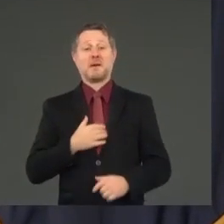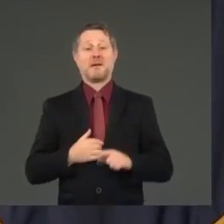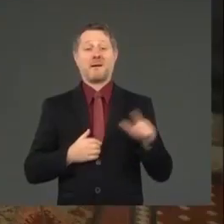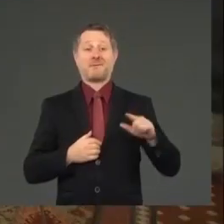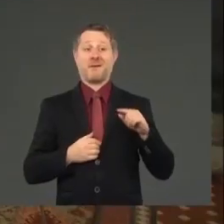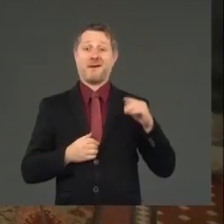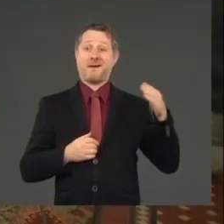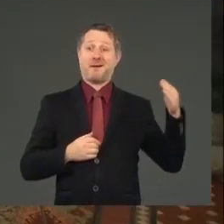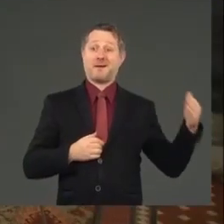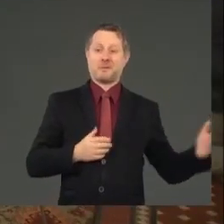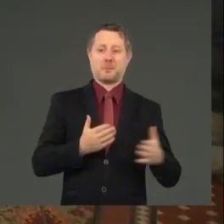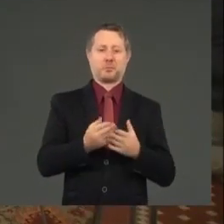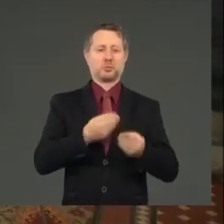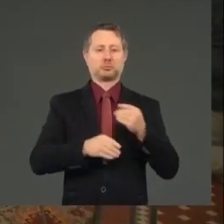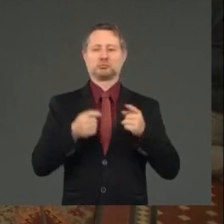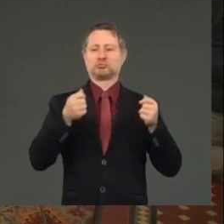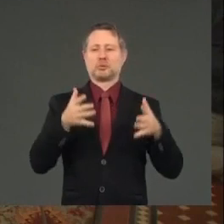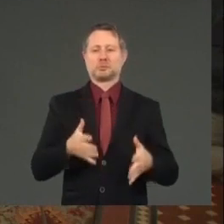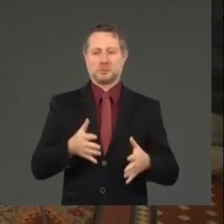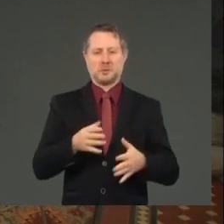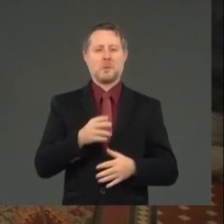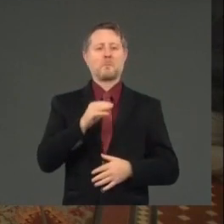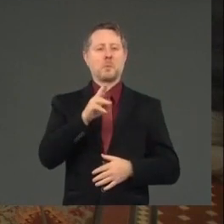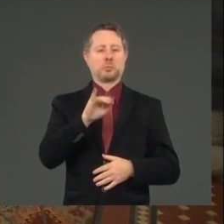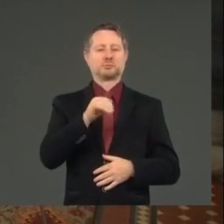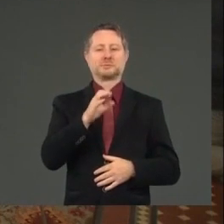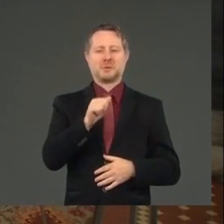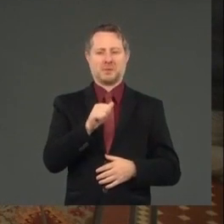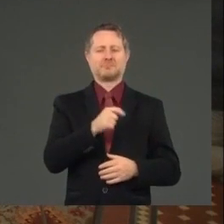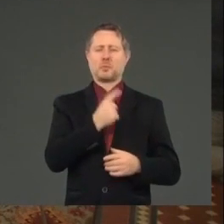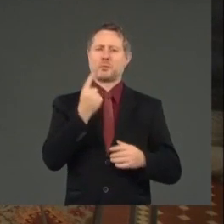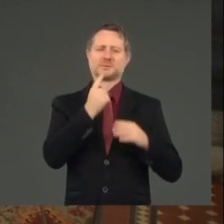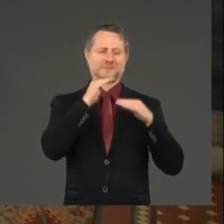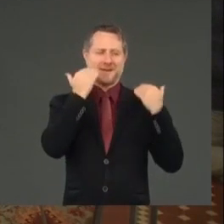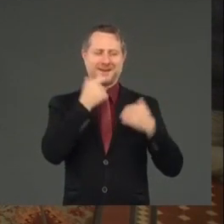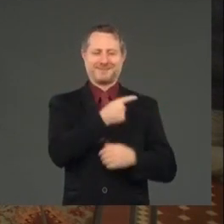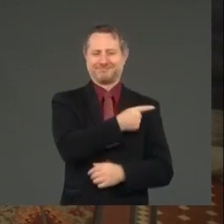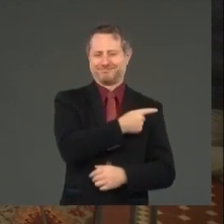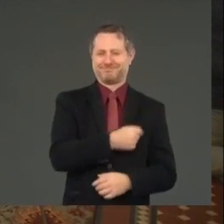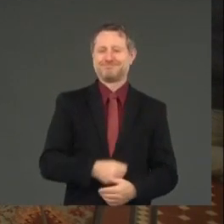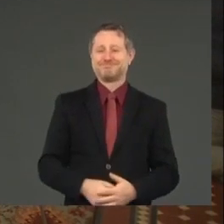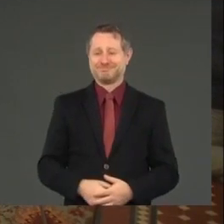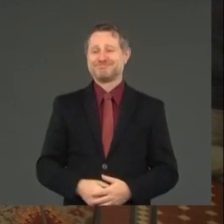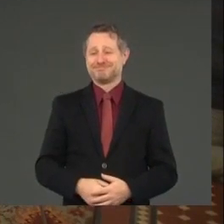AND AFTERNOON. IT'S A GOOD WAY TO START THE DAY.